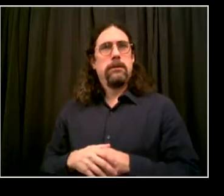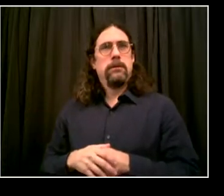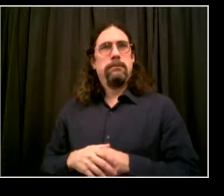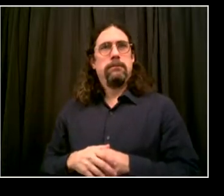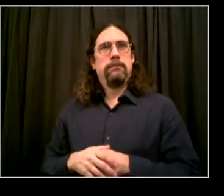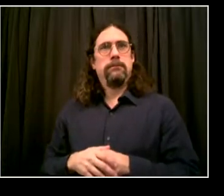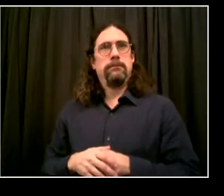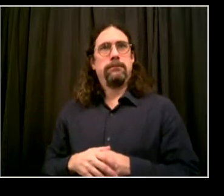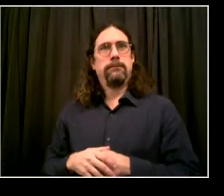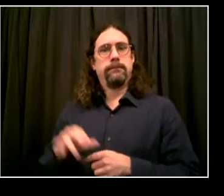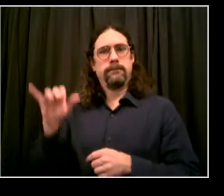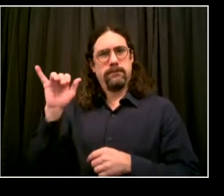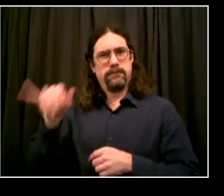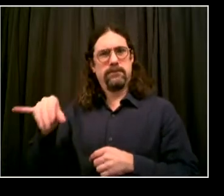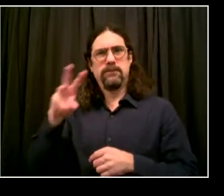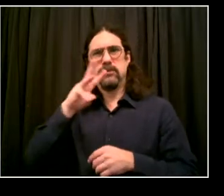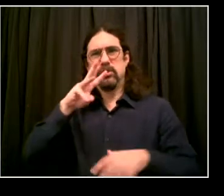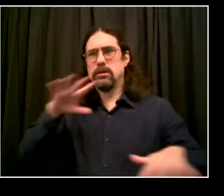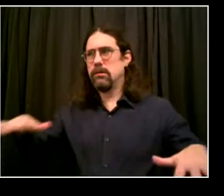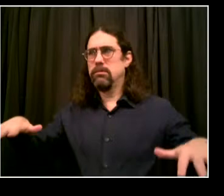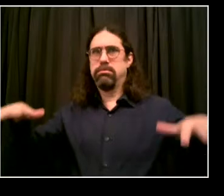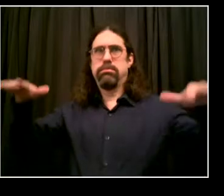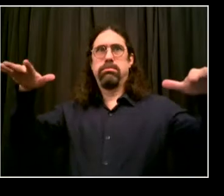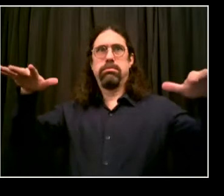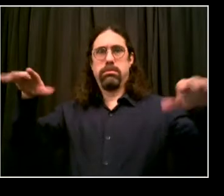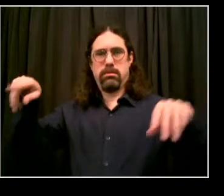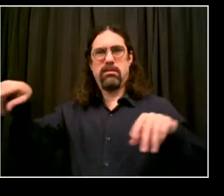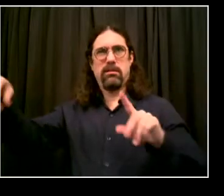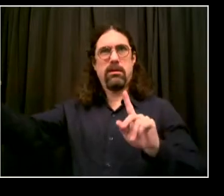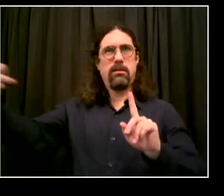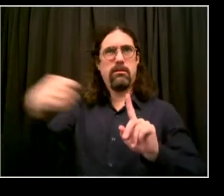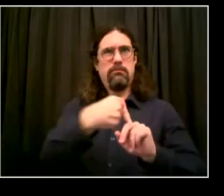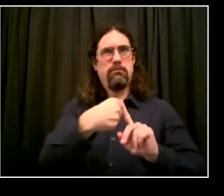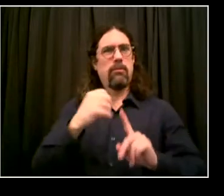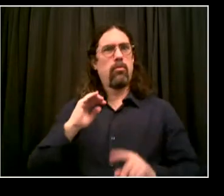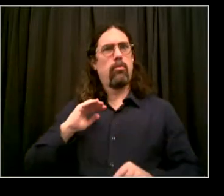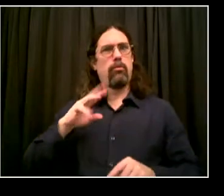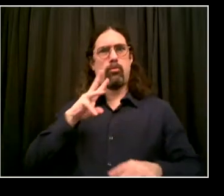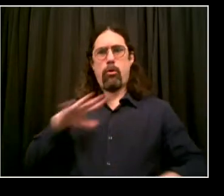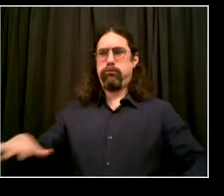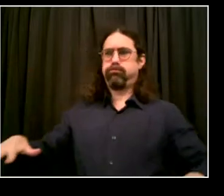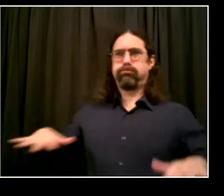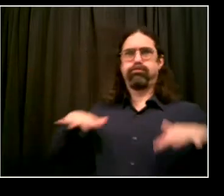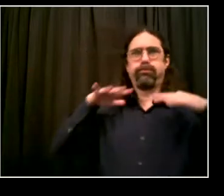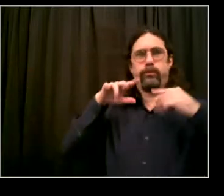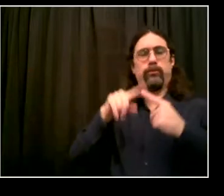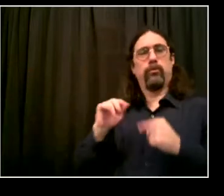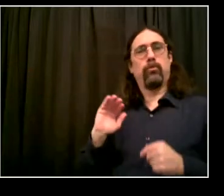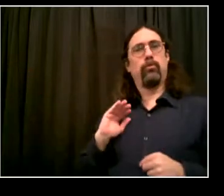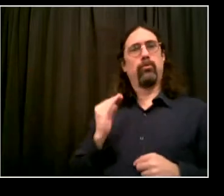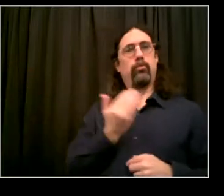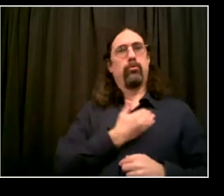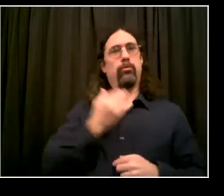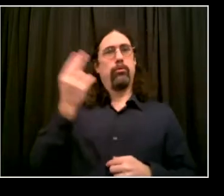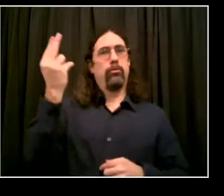BUILDING ALL THE WAY UP TO THE SECOND FLOOR WHICH DISPLACED OUR HEADQUARTERS AT DC 37 IN